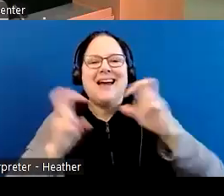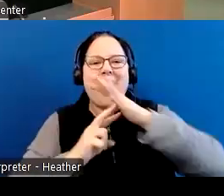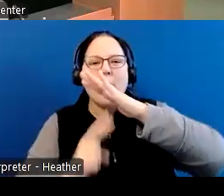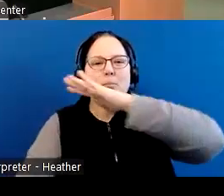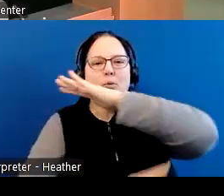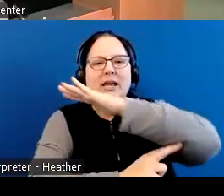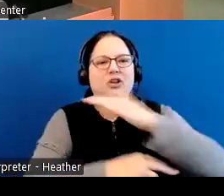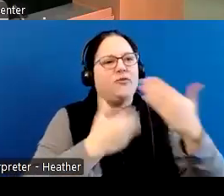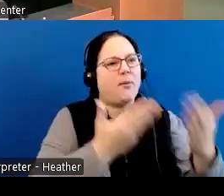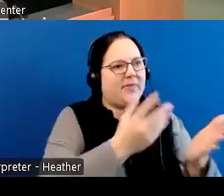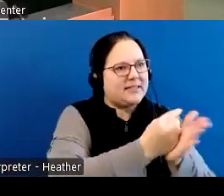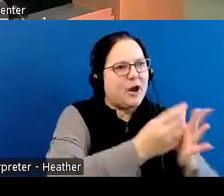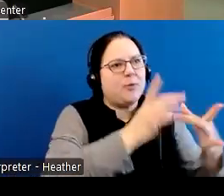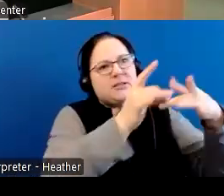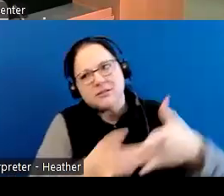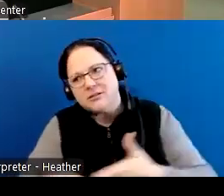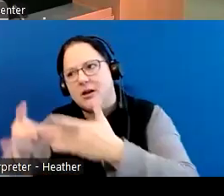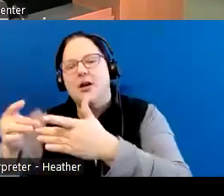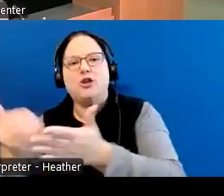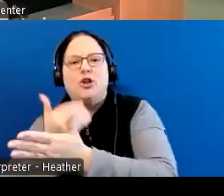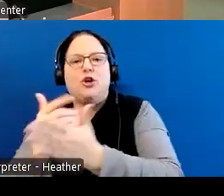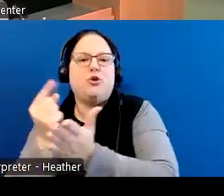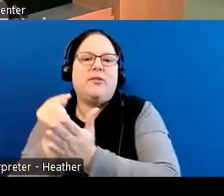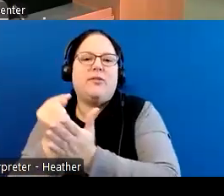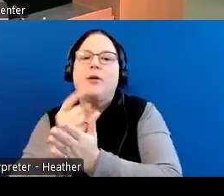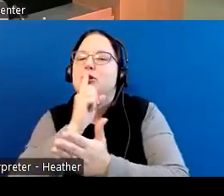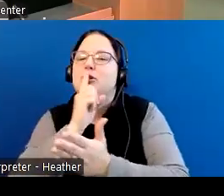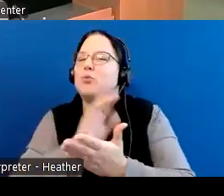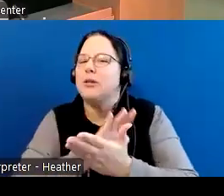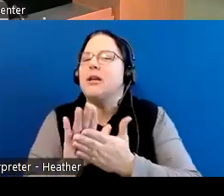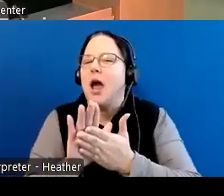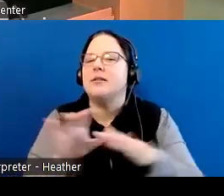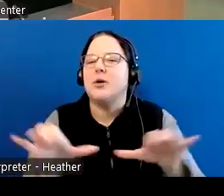that we've done informally um and collaboratively with Brighter Days. We'd love to have parent